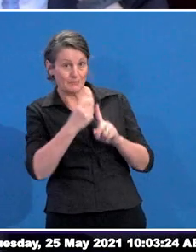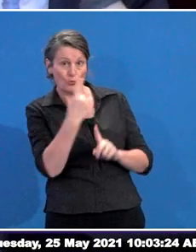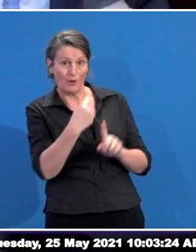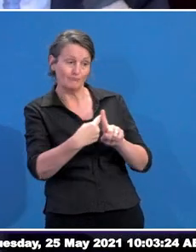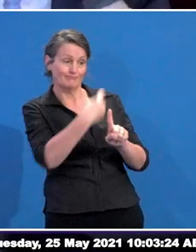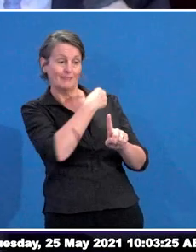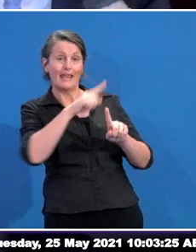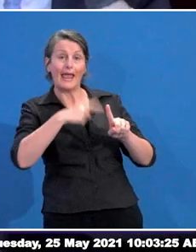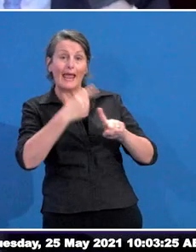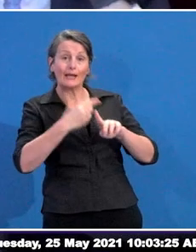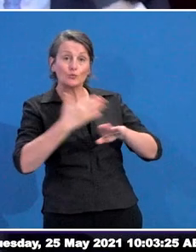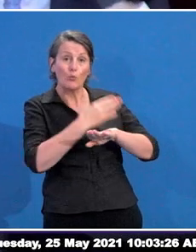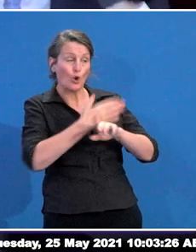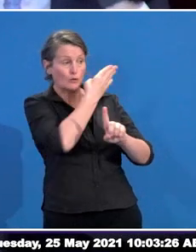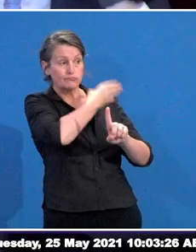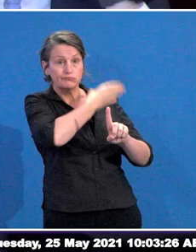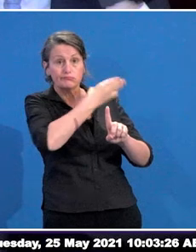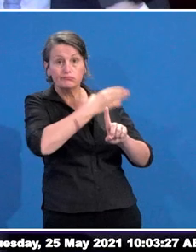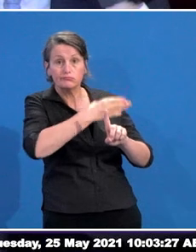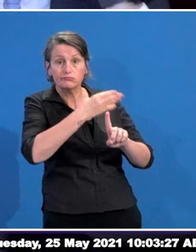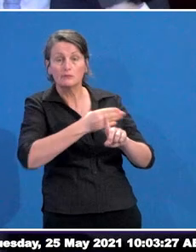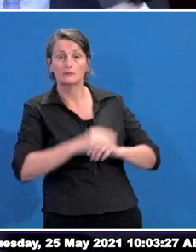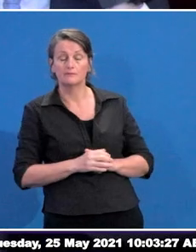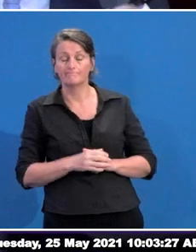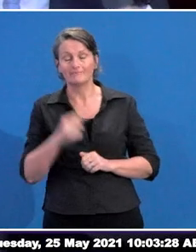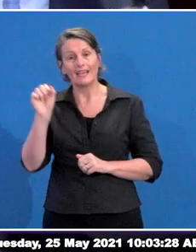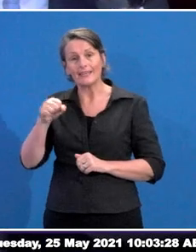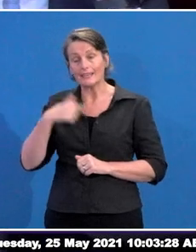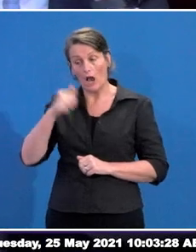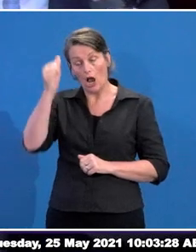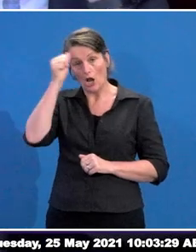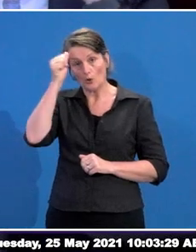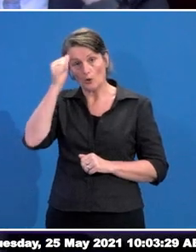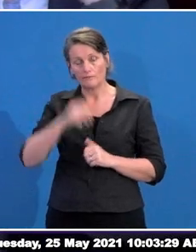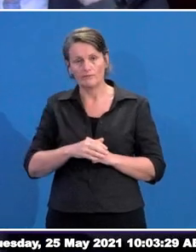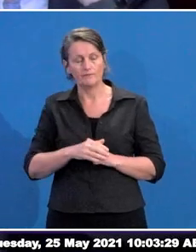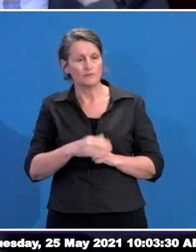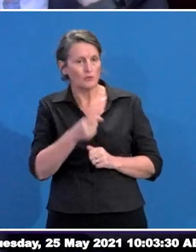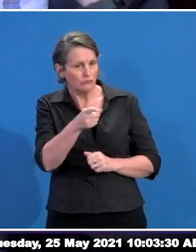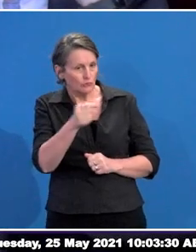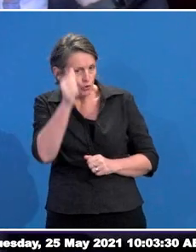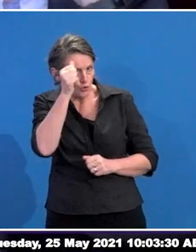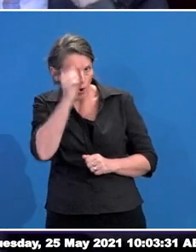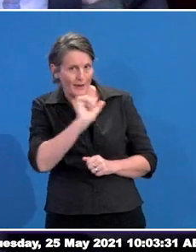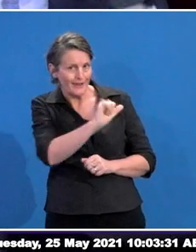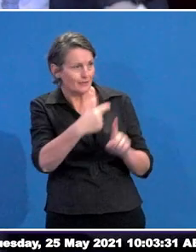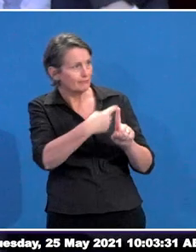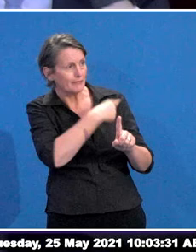before he commenced at Sunnyfield? I did. (CROSSTALK) What did you know about his employment history?